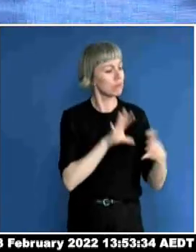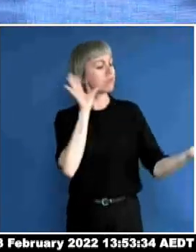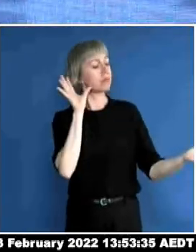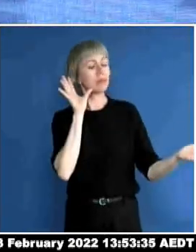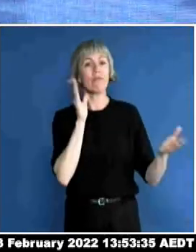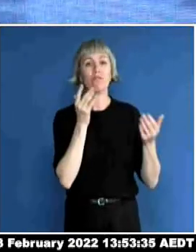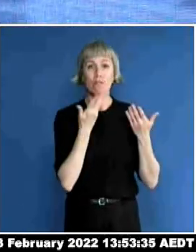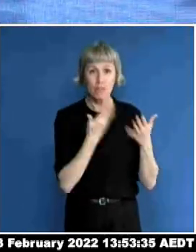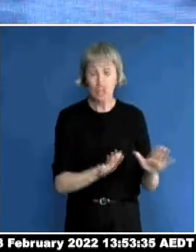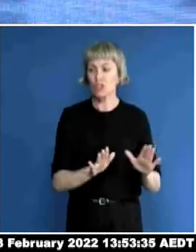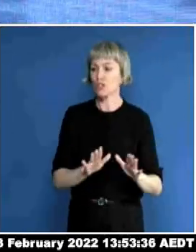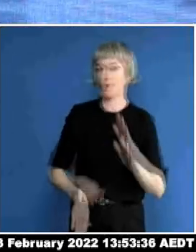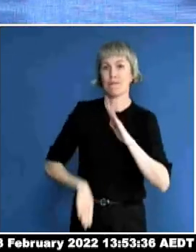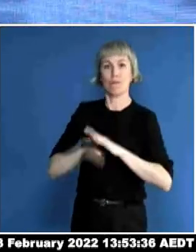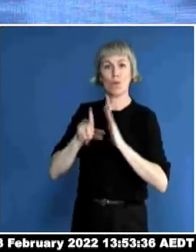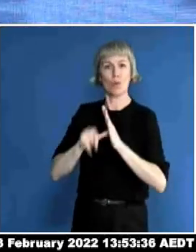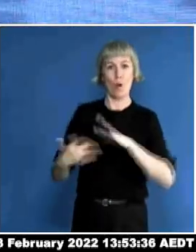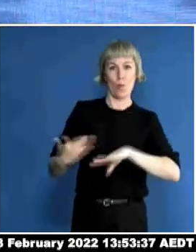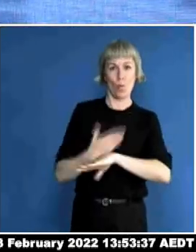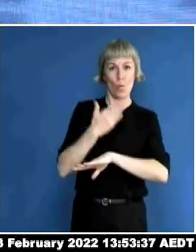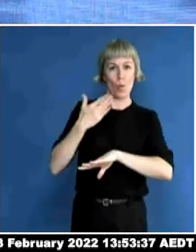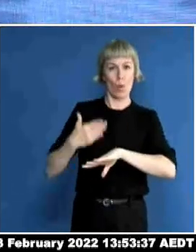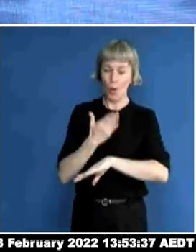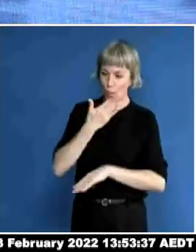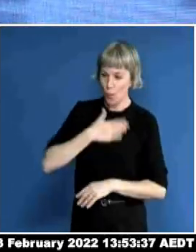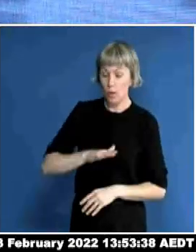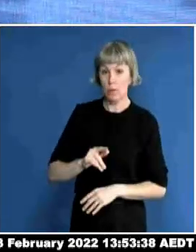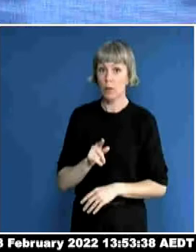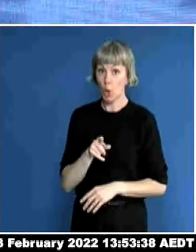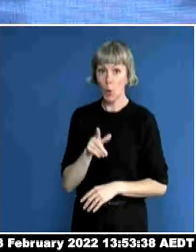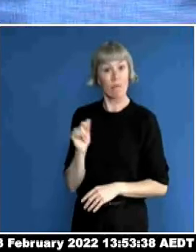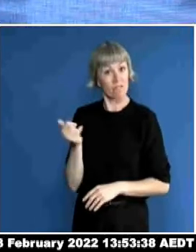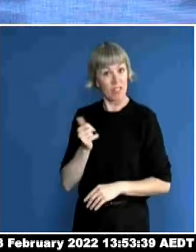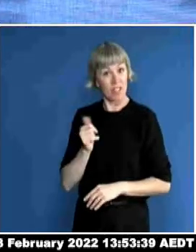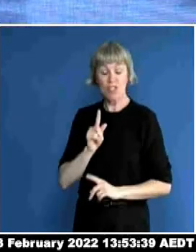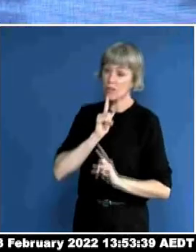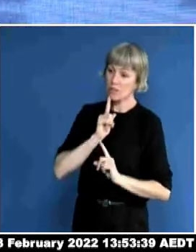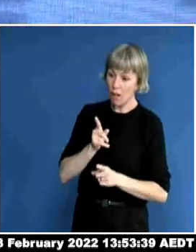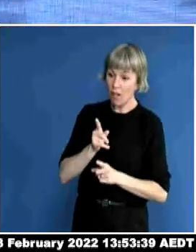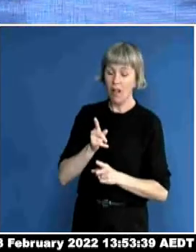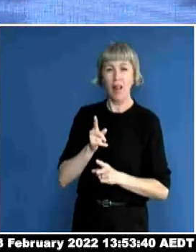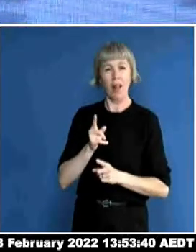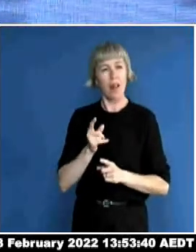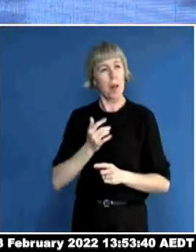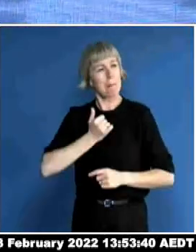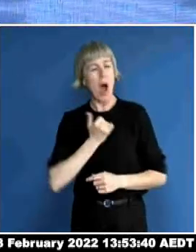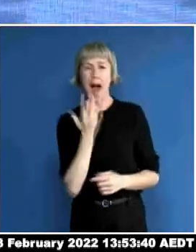You told Mr Ting that you had reached that stage of your life where you wanted a permanent job and to build a career.